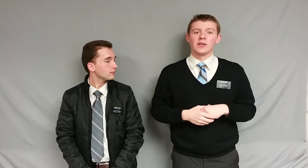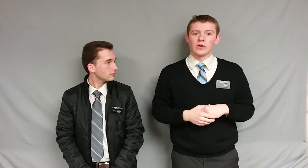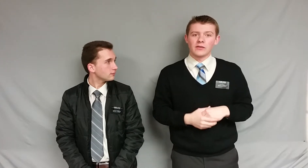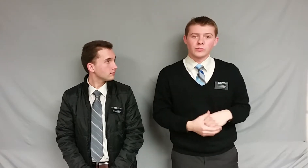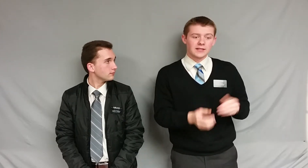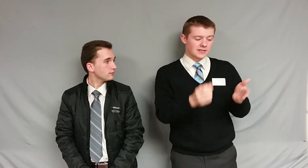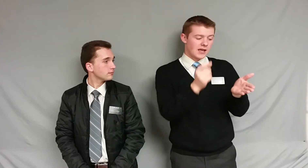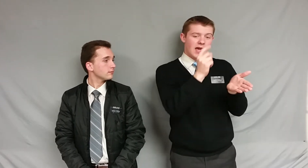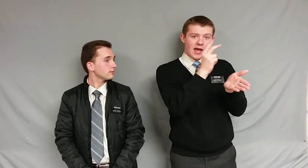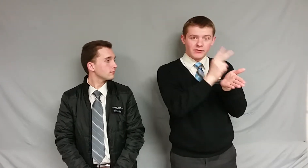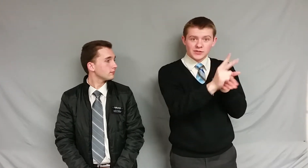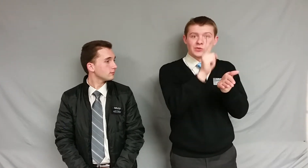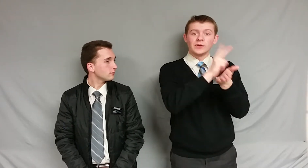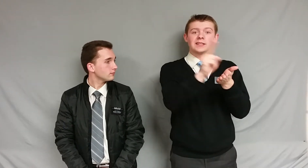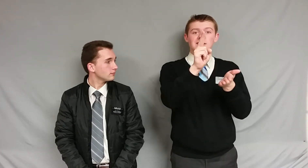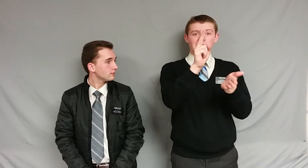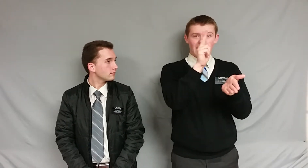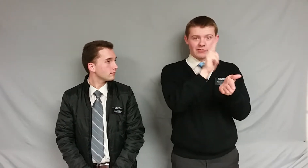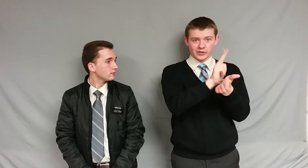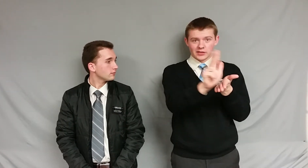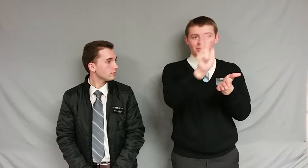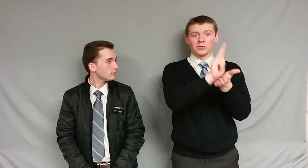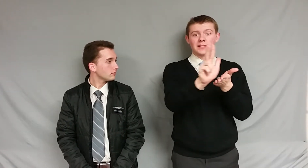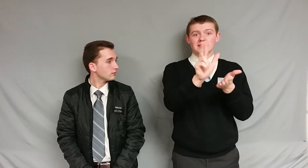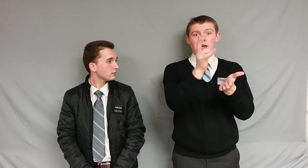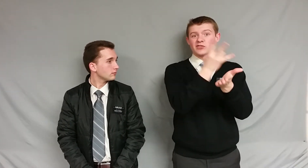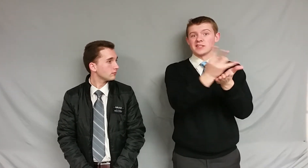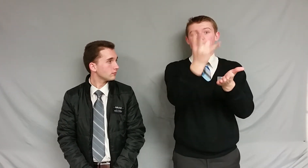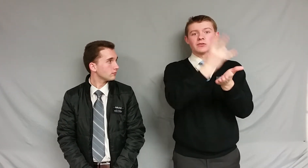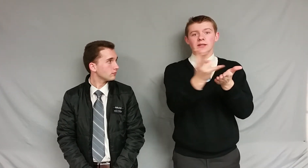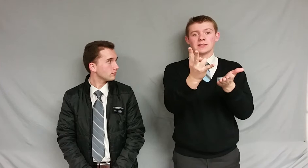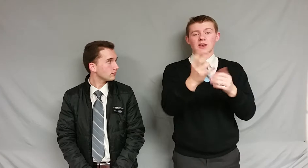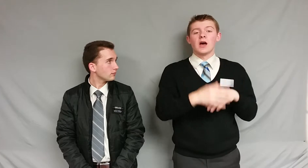Then, you have weeks! EVERY-TWO-WEEKS, EVERY-THREE-WEEKS, EVERY-SEVEN-WEEKS